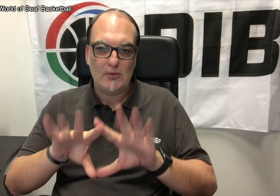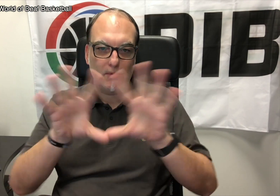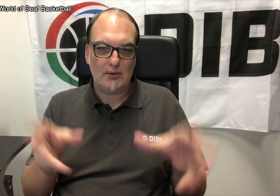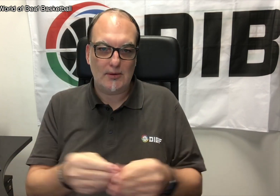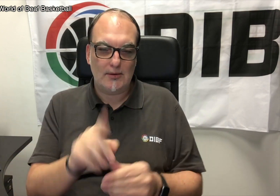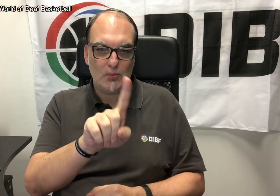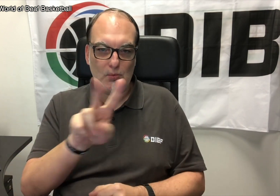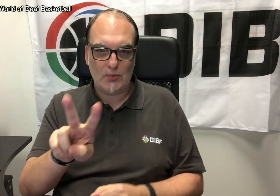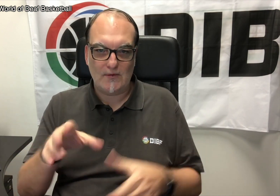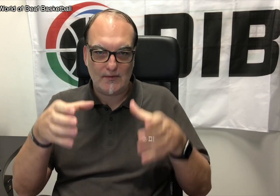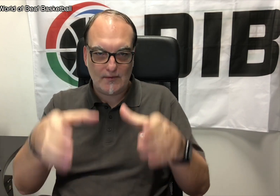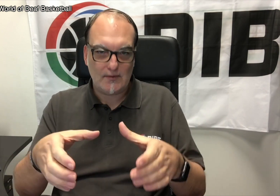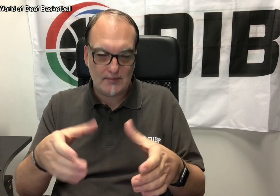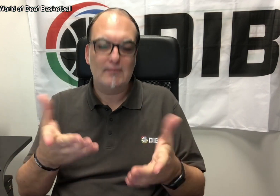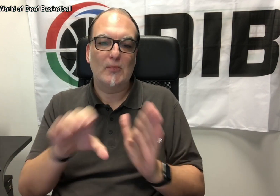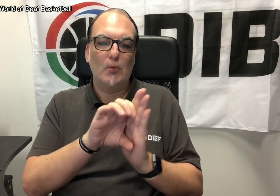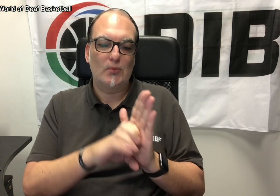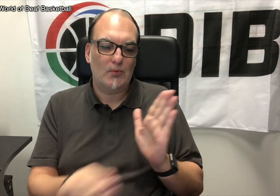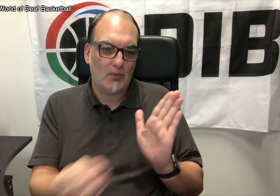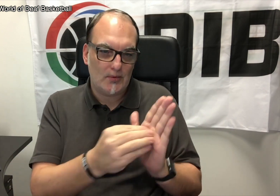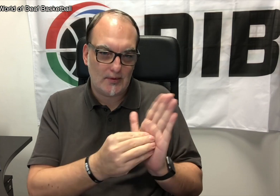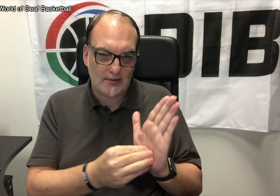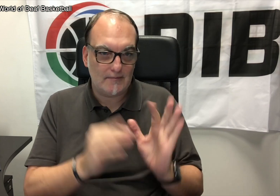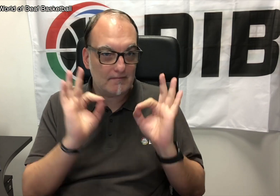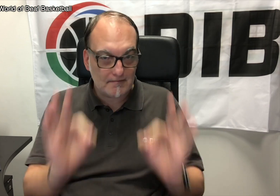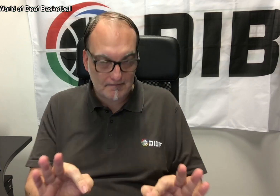to a total of 12. This was recorded.